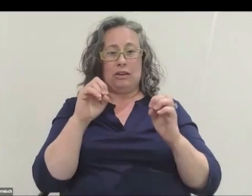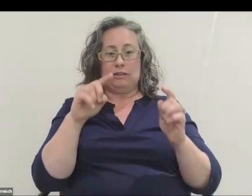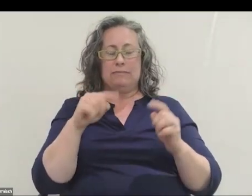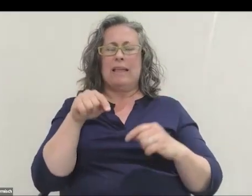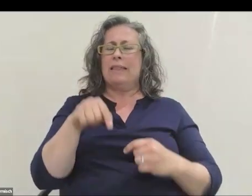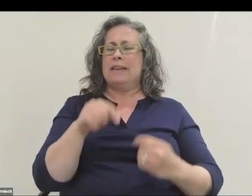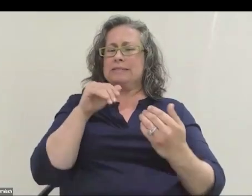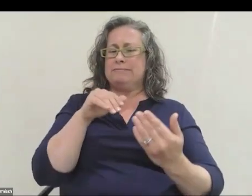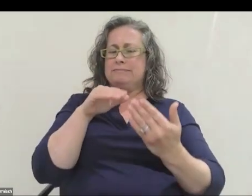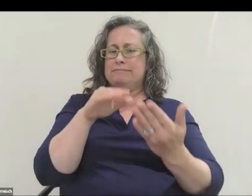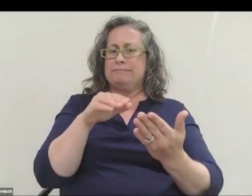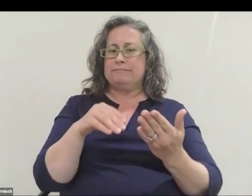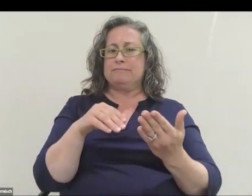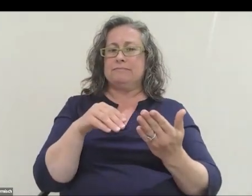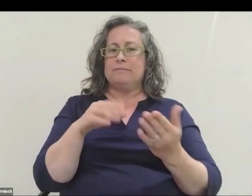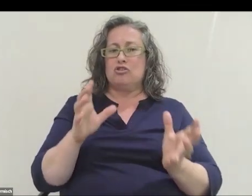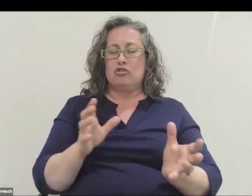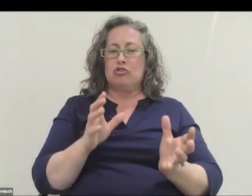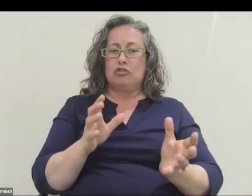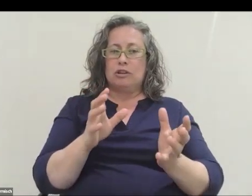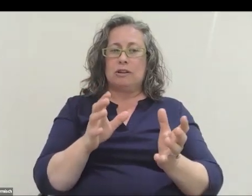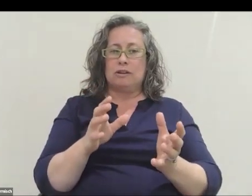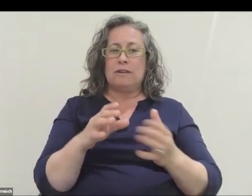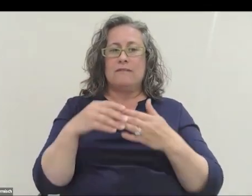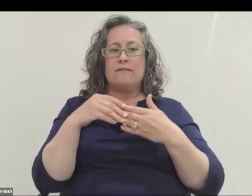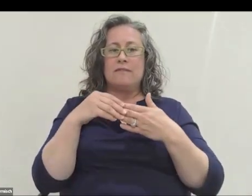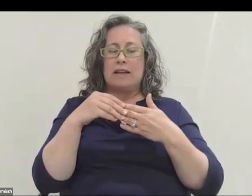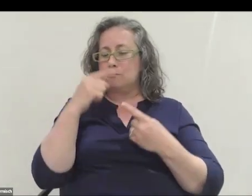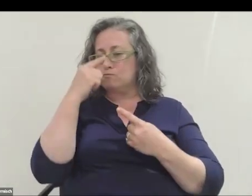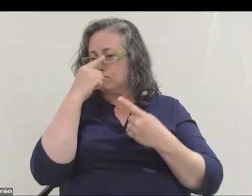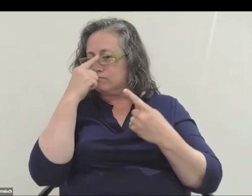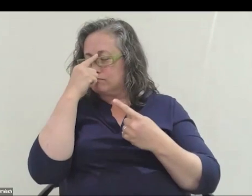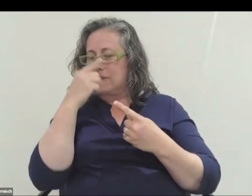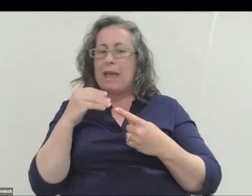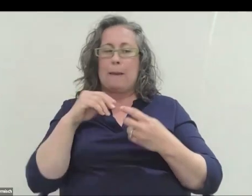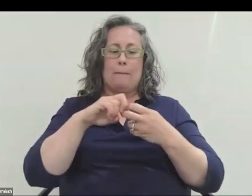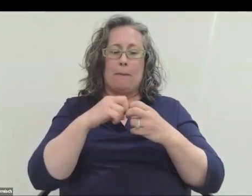Introducing this initiative by IAAA encourages flexible thinking